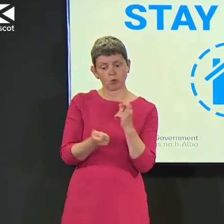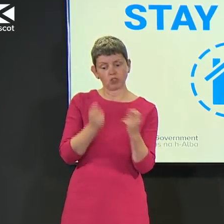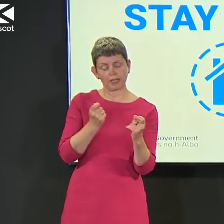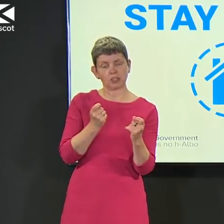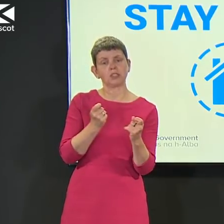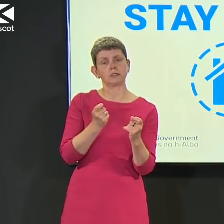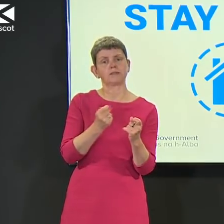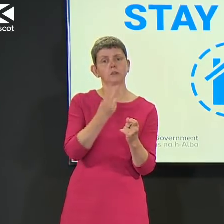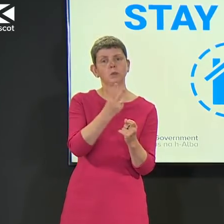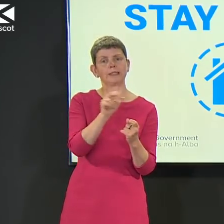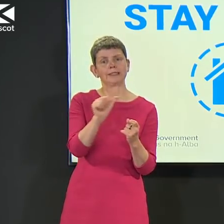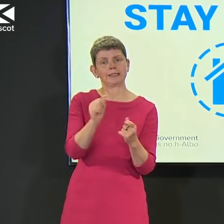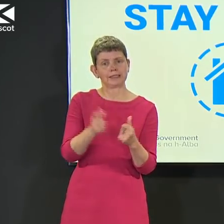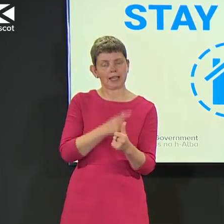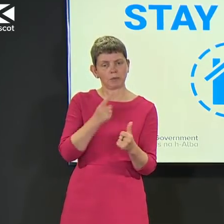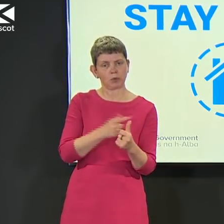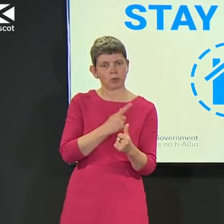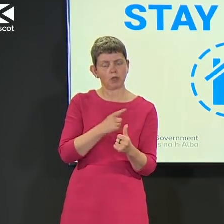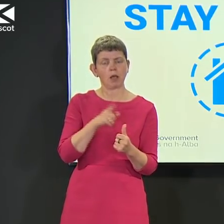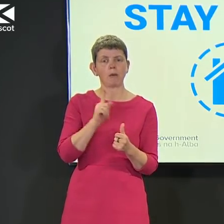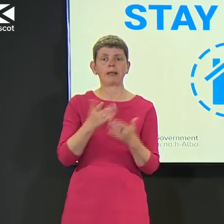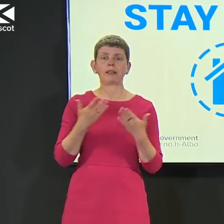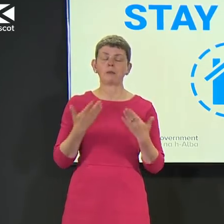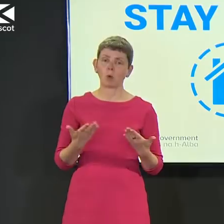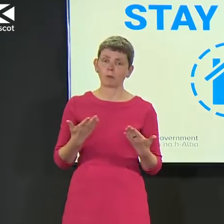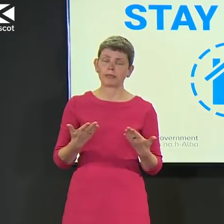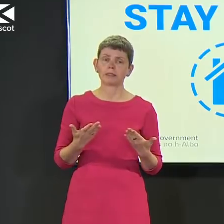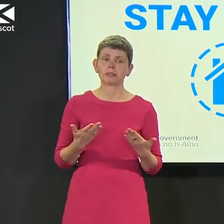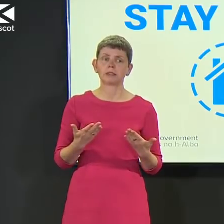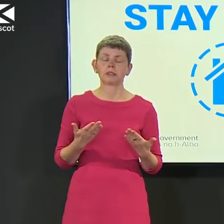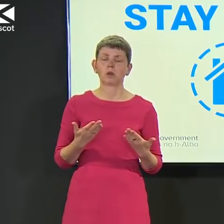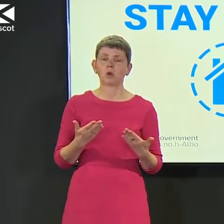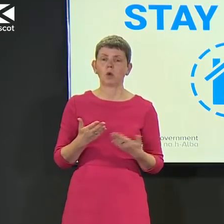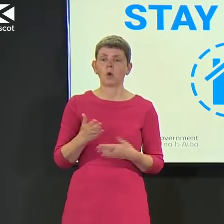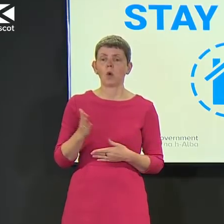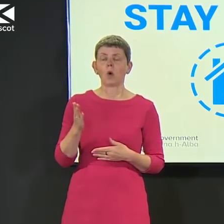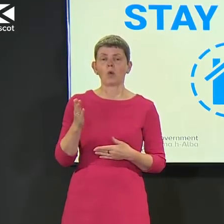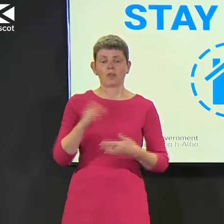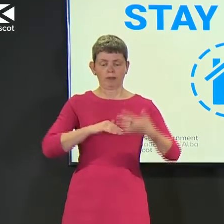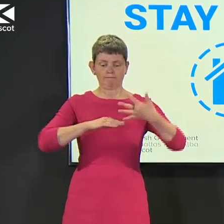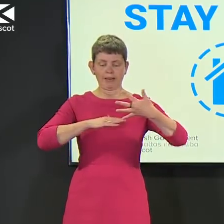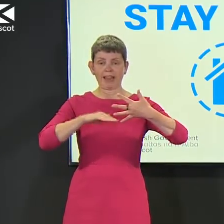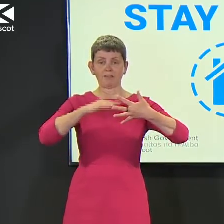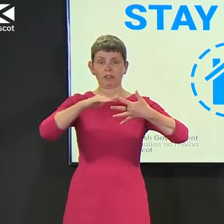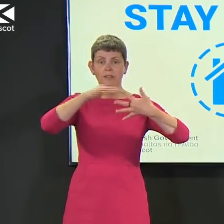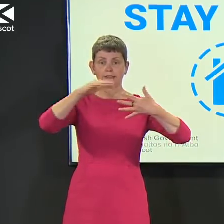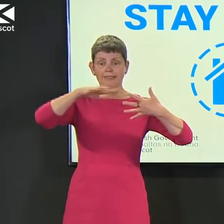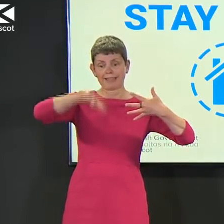of April um and in the meantime as i said earlier on the revised levels tables will be published on